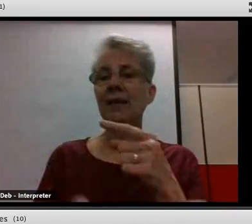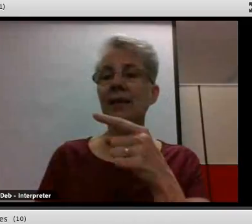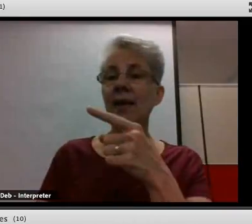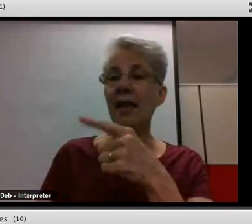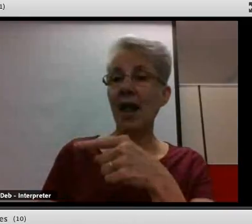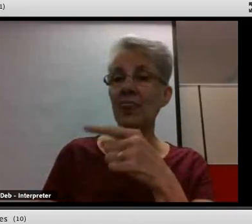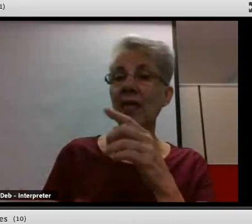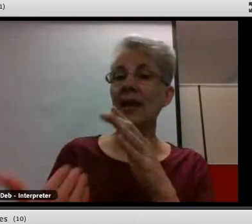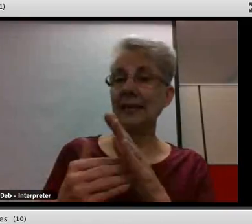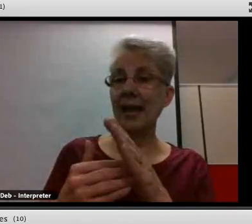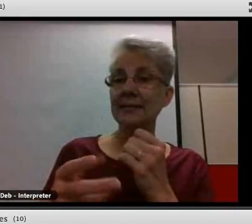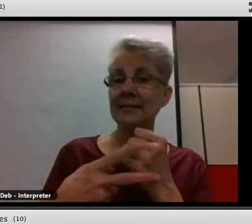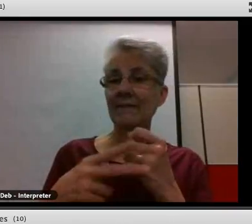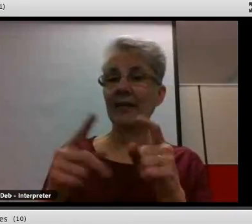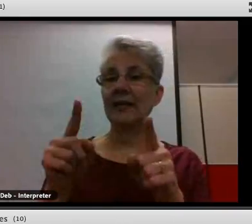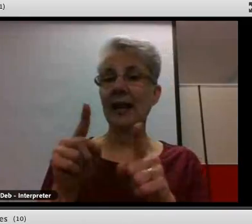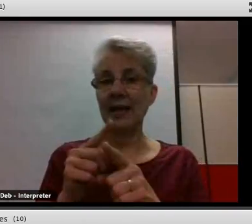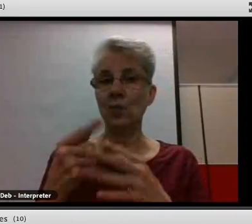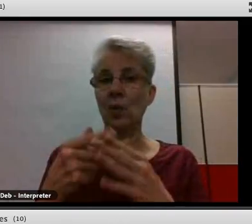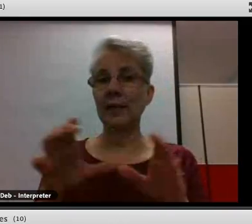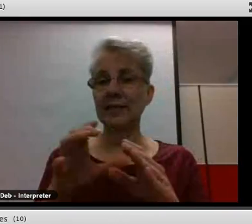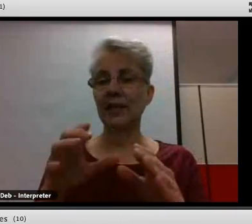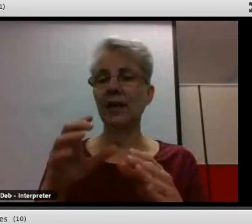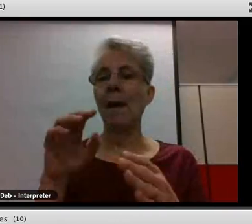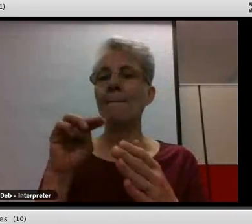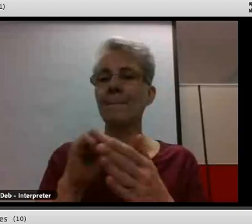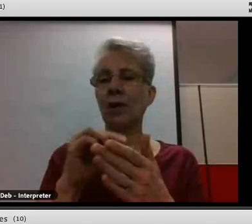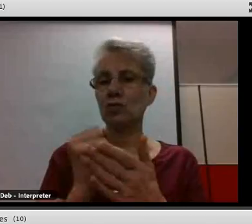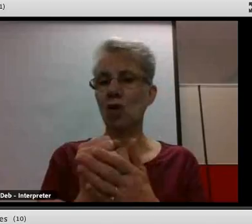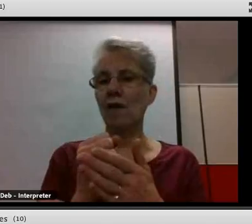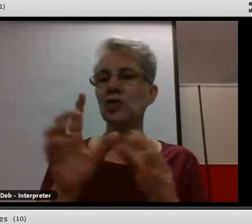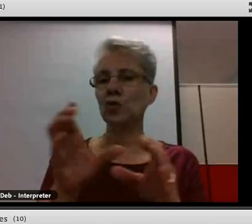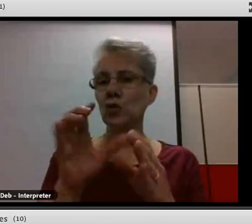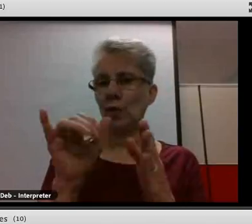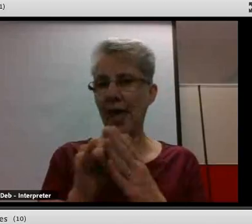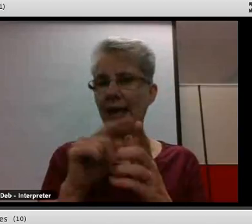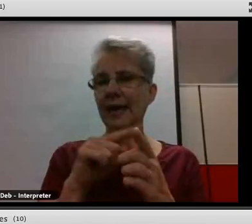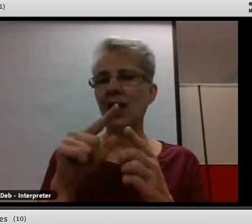and know how to turn it off. But I tried it, and I was really amazed